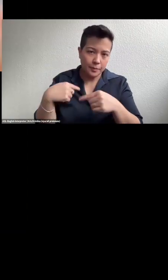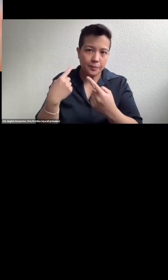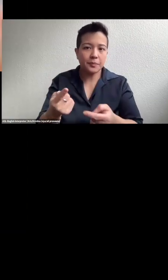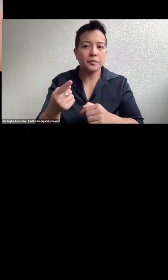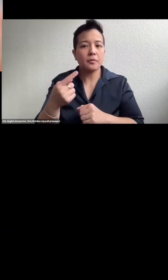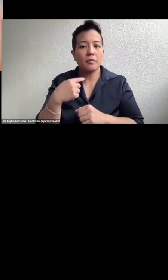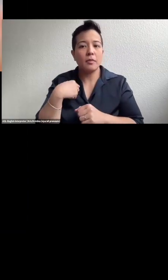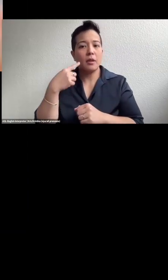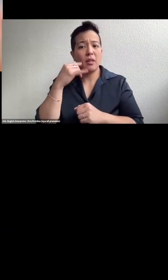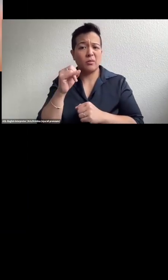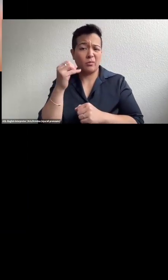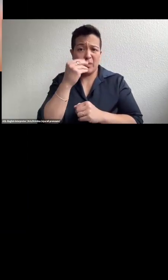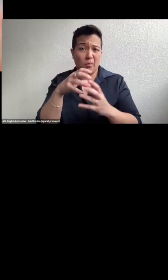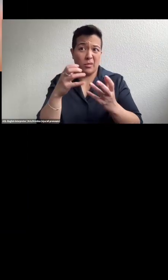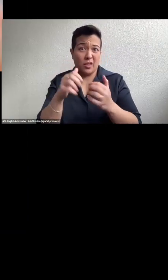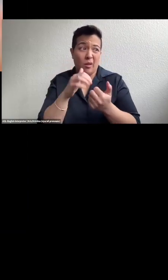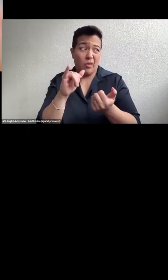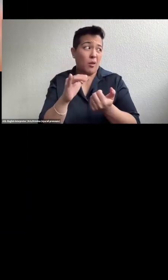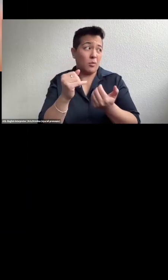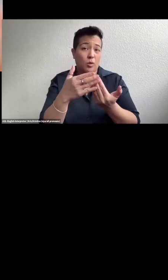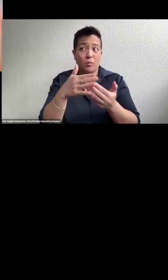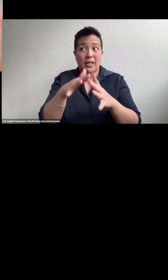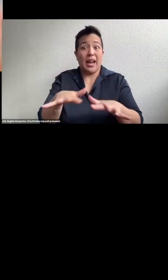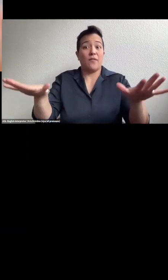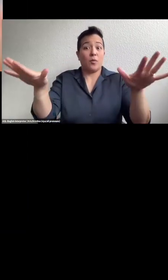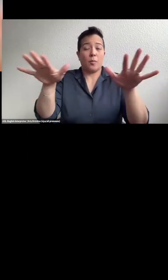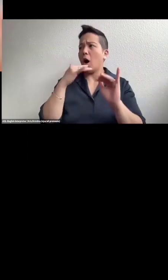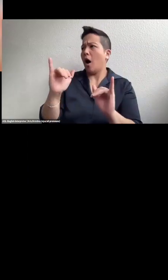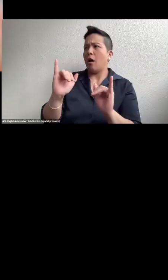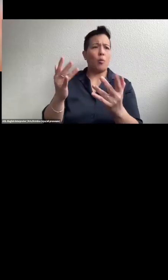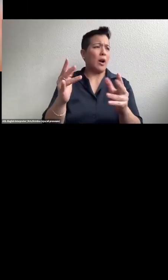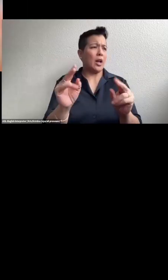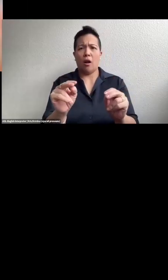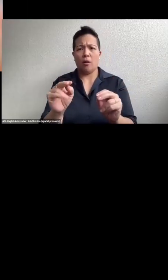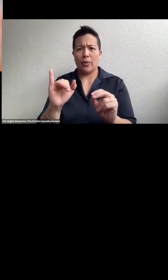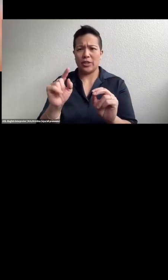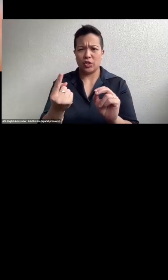that was pretty much how it was, almost everywhere. But I was like, oh, wait, no, that's just, you know,